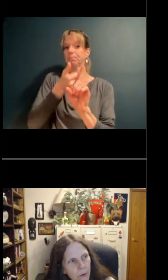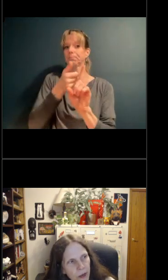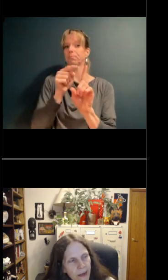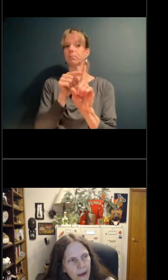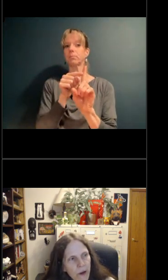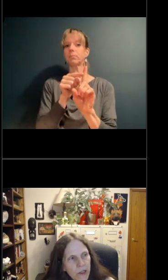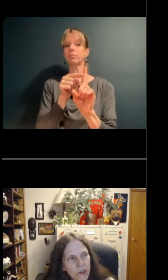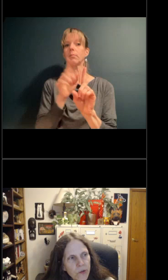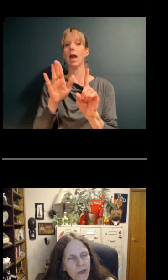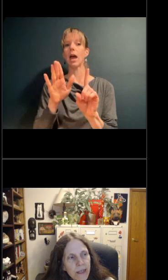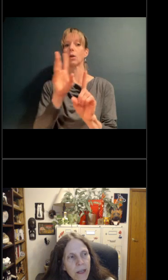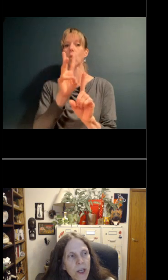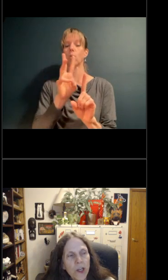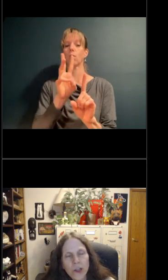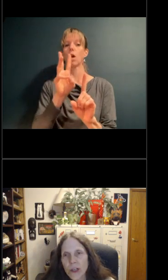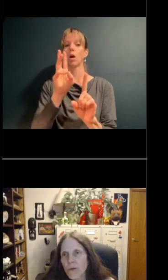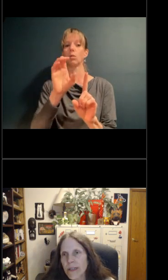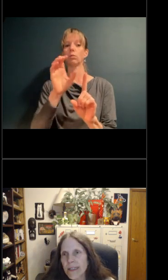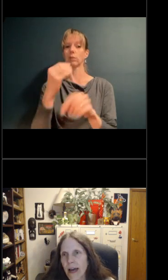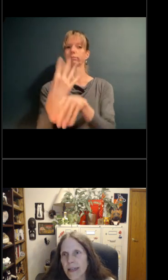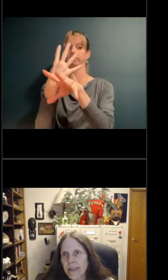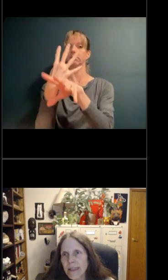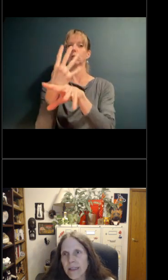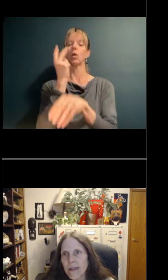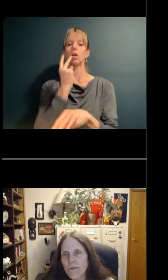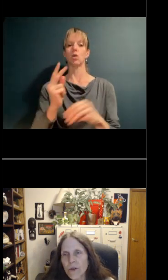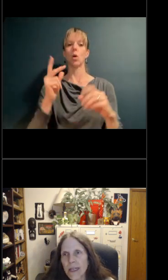her WebCam on your screen. You can resize this if you